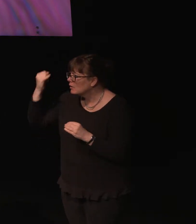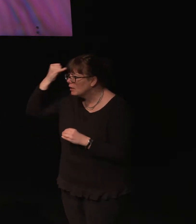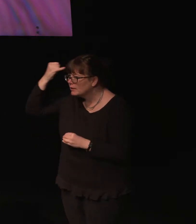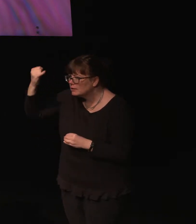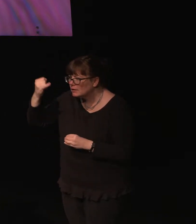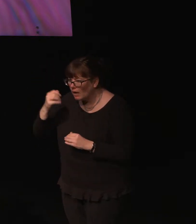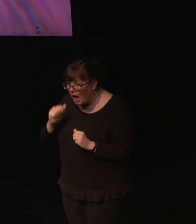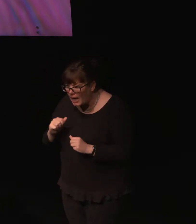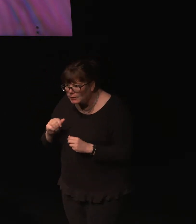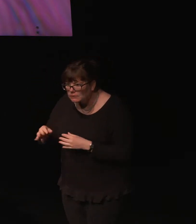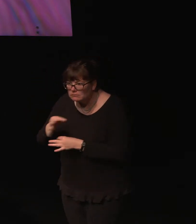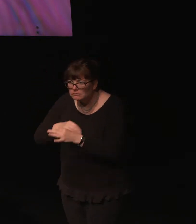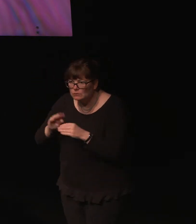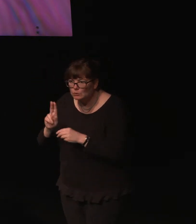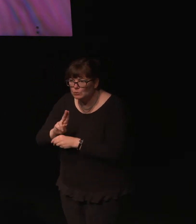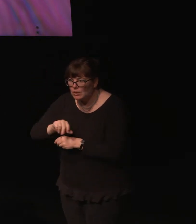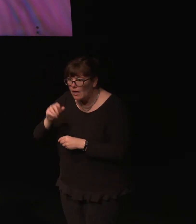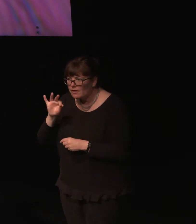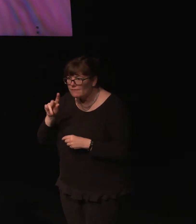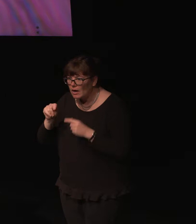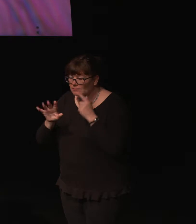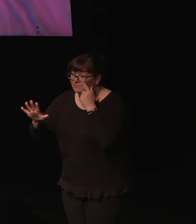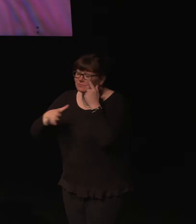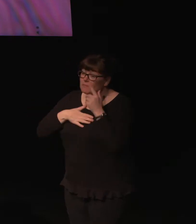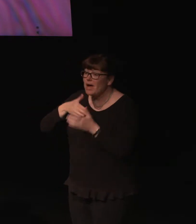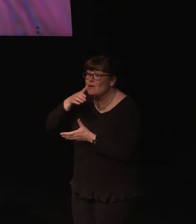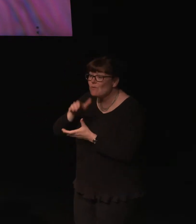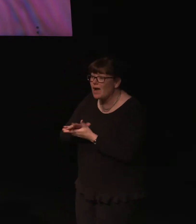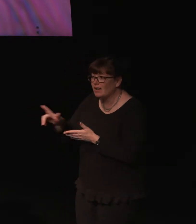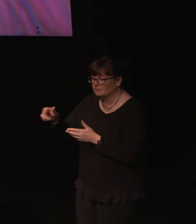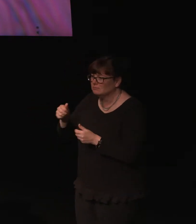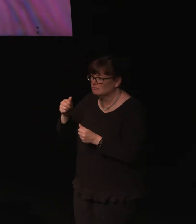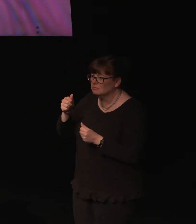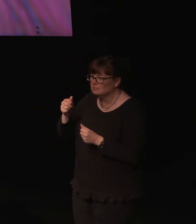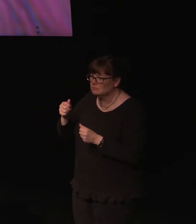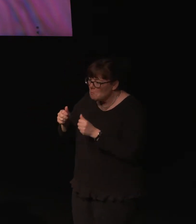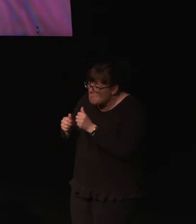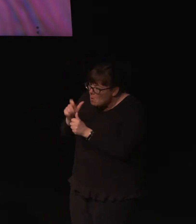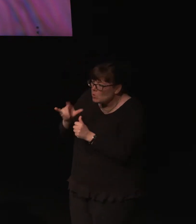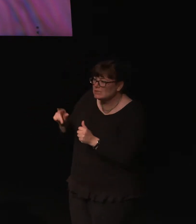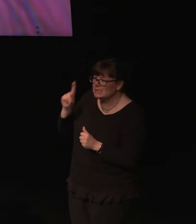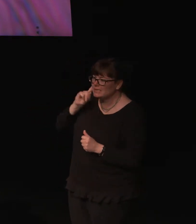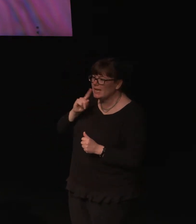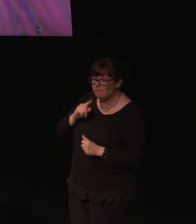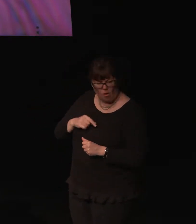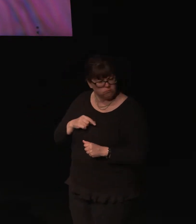You know, my wife, she's mostly deaf. She's like, "Oh, yeah, no, no, there are like games